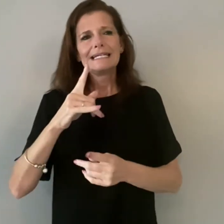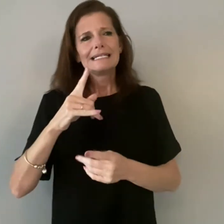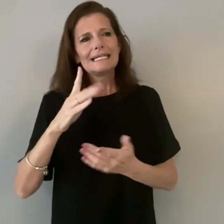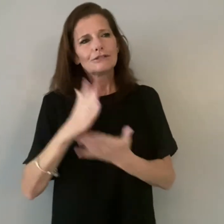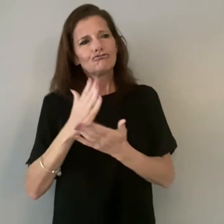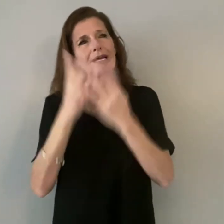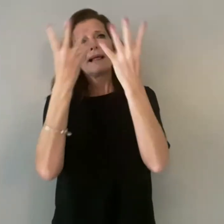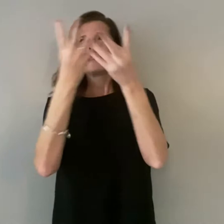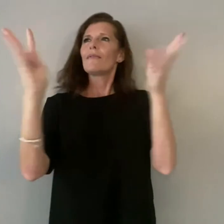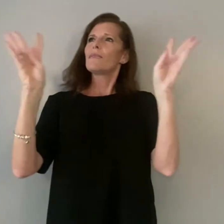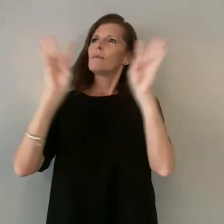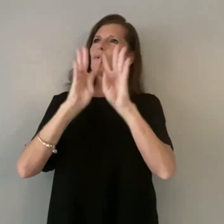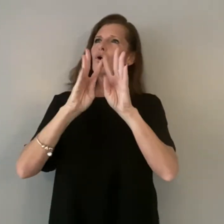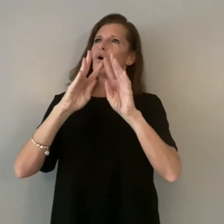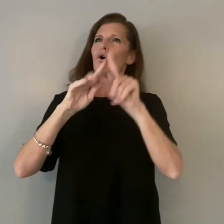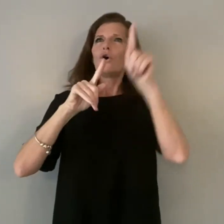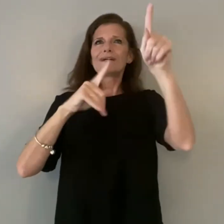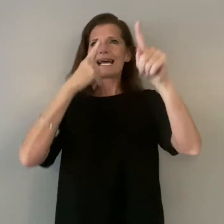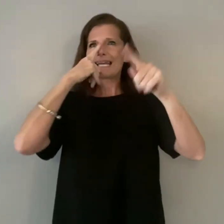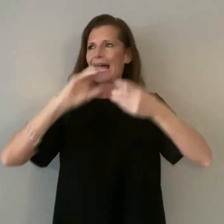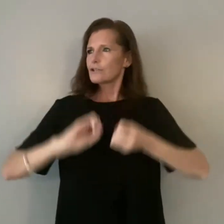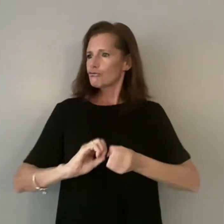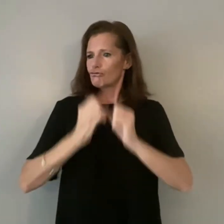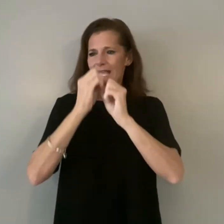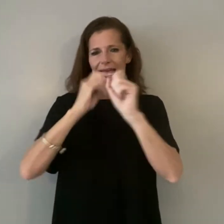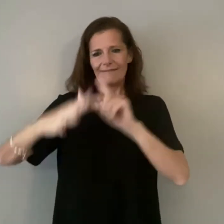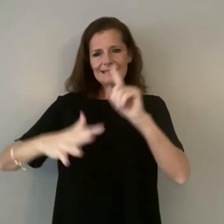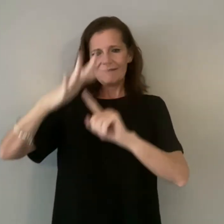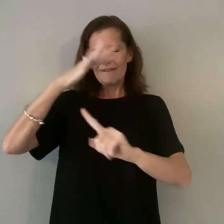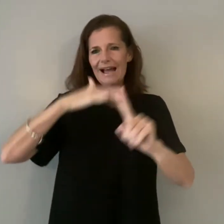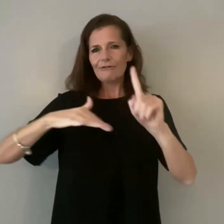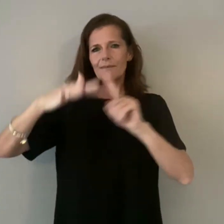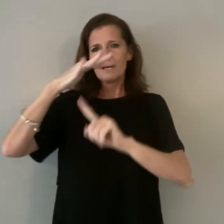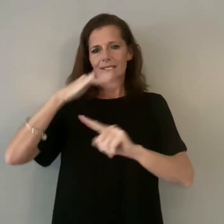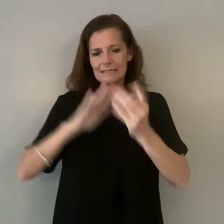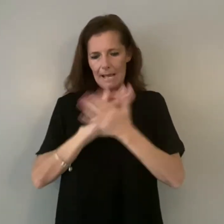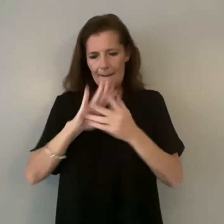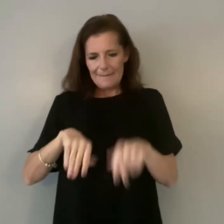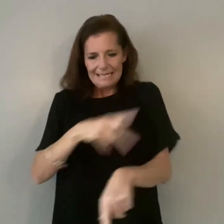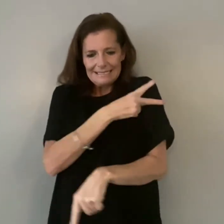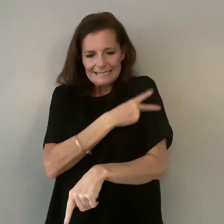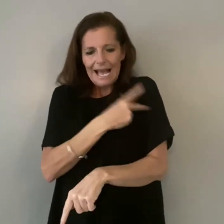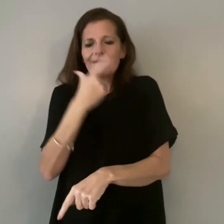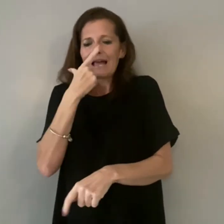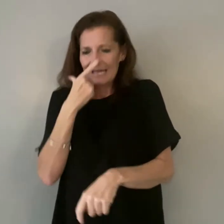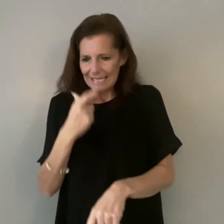the board seeing themselves as a bit able to create the environments in which the executive can take risks